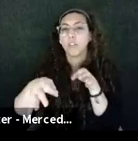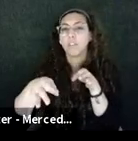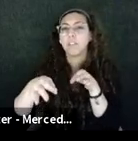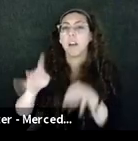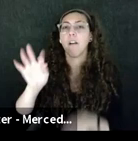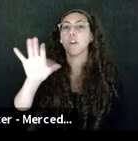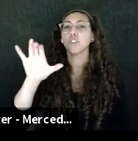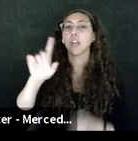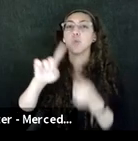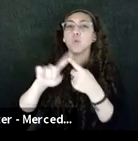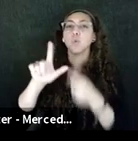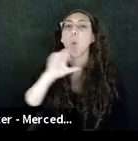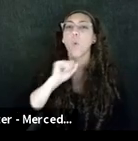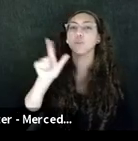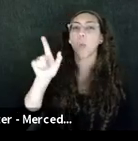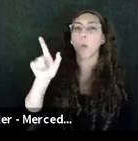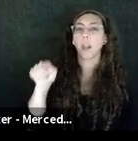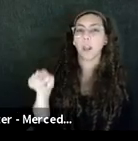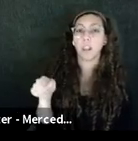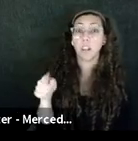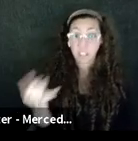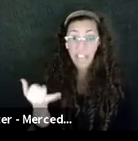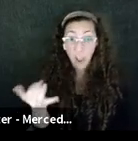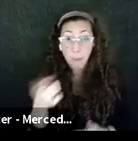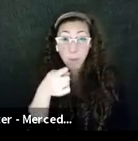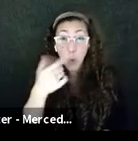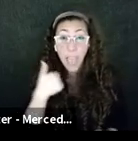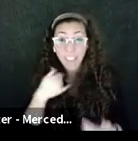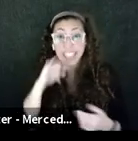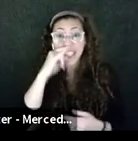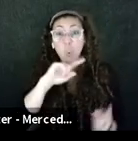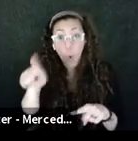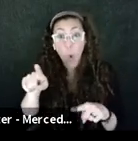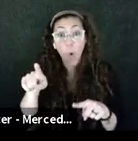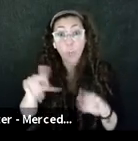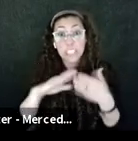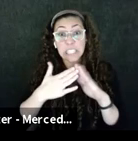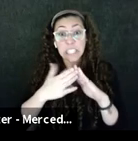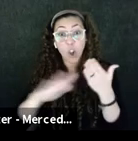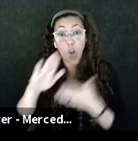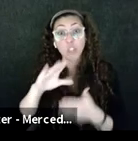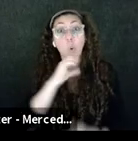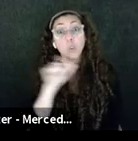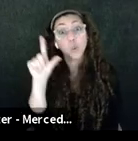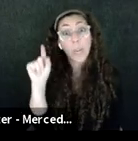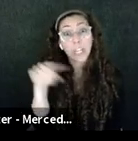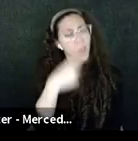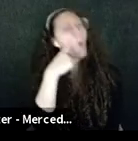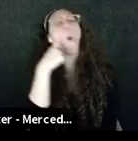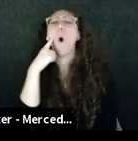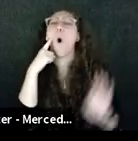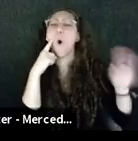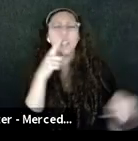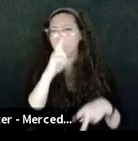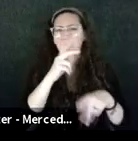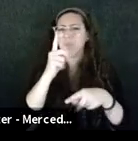Jason Williams: So right now you might have kids that come to City College and they're 20 and you might be like well you can't be in foster care because you're over the age of 18